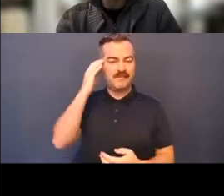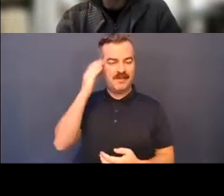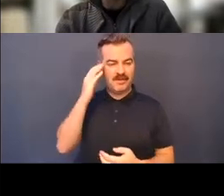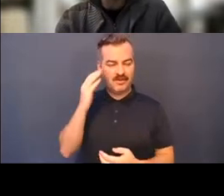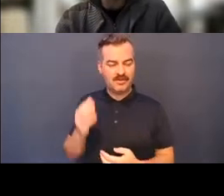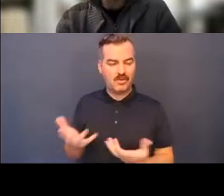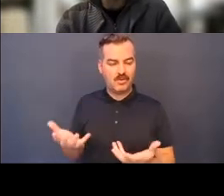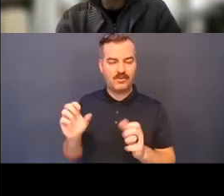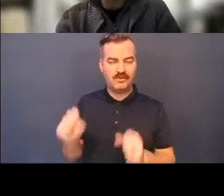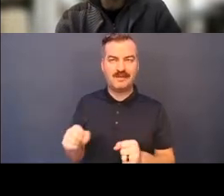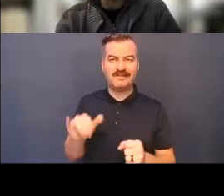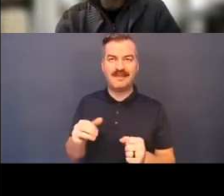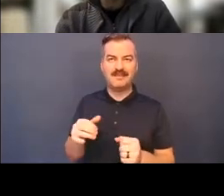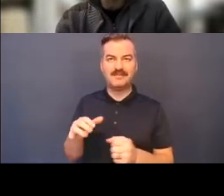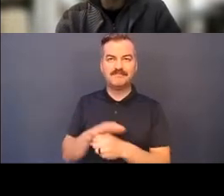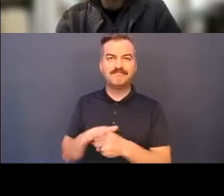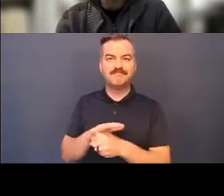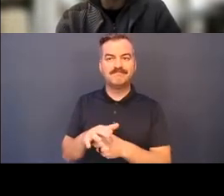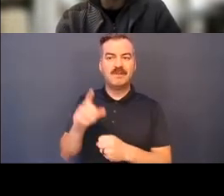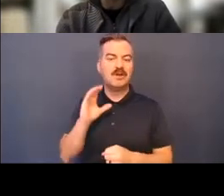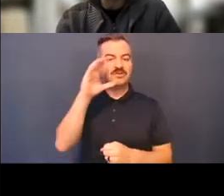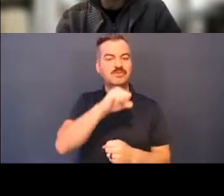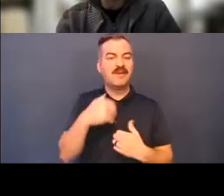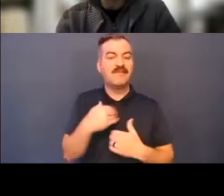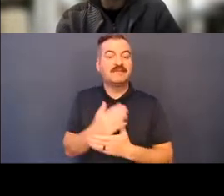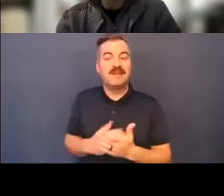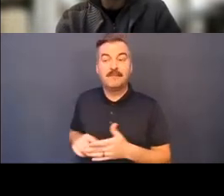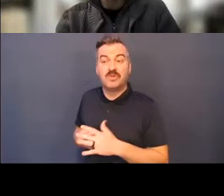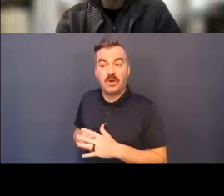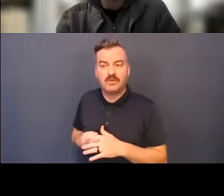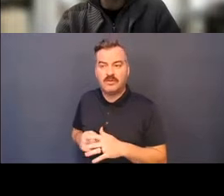the space assumes in advance, some starting 15:34:42 points and not others. and as organized